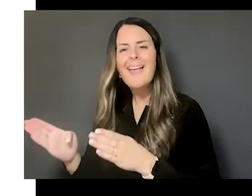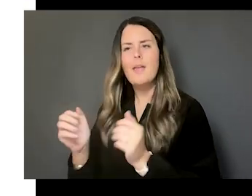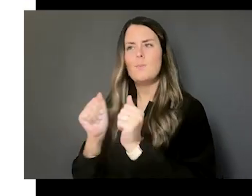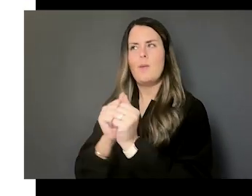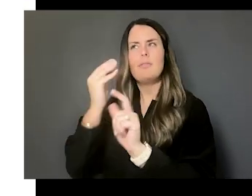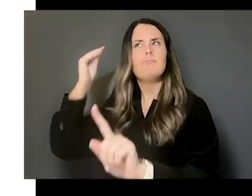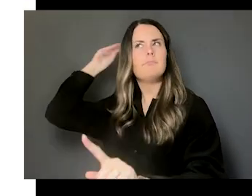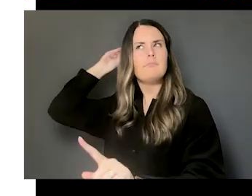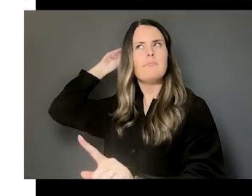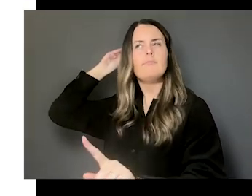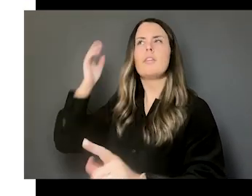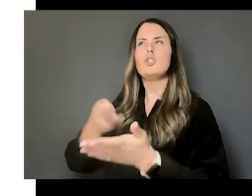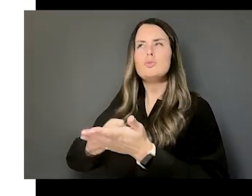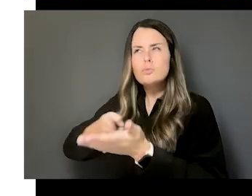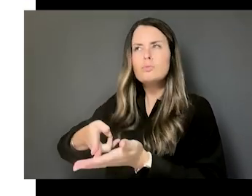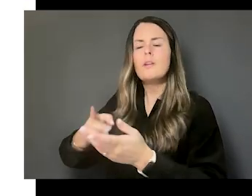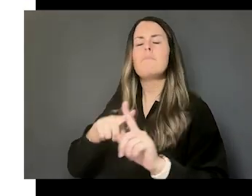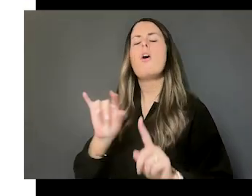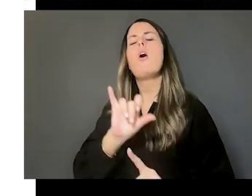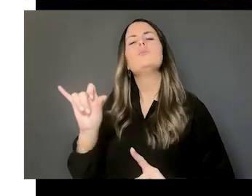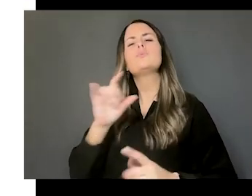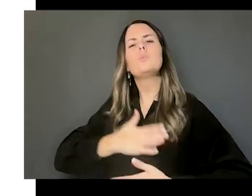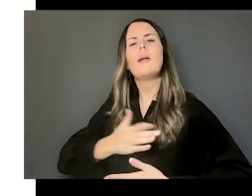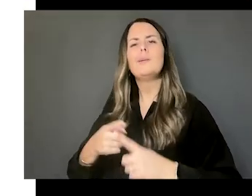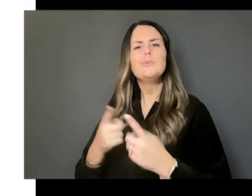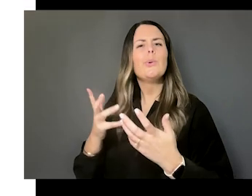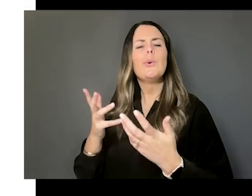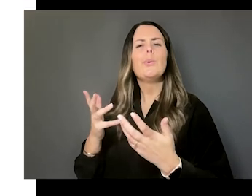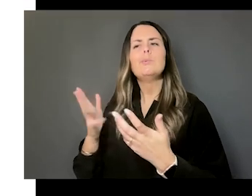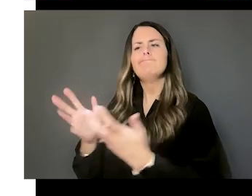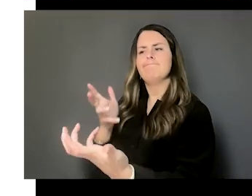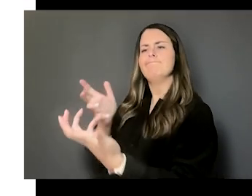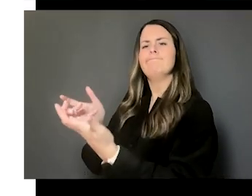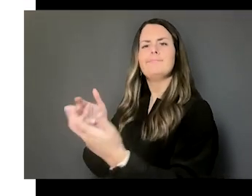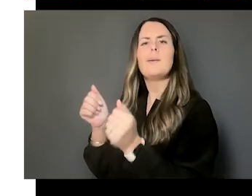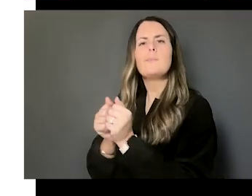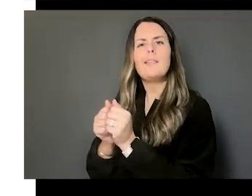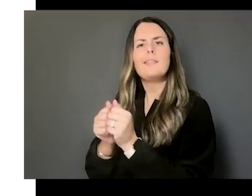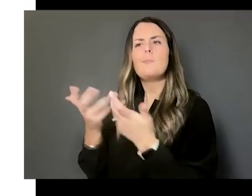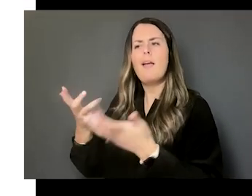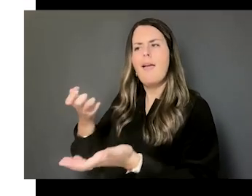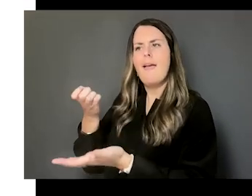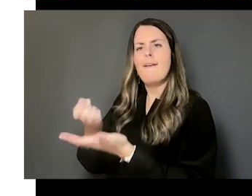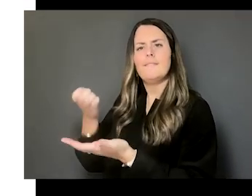but also being willing to adapt based on the evidence that we see in student thinking.